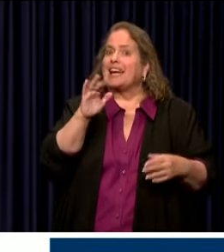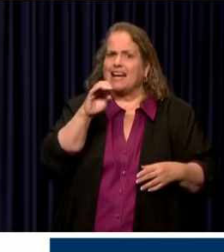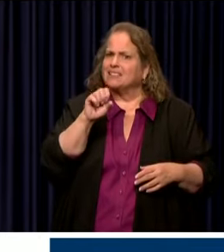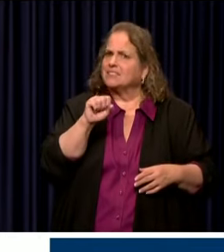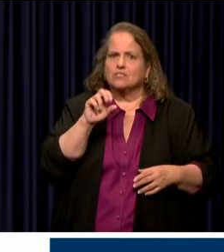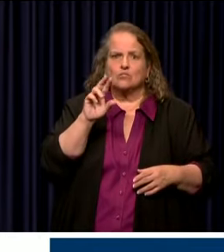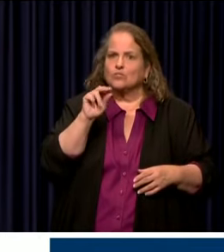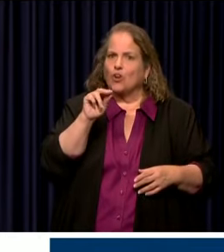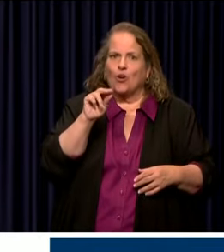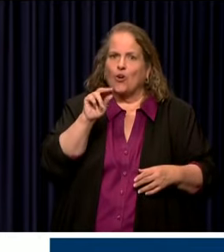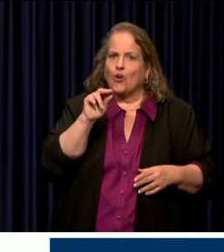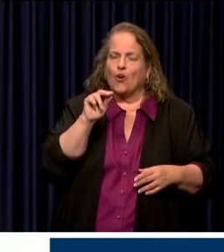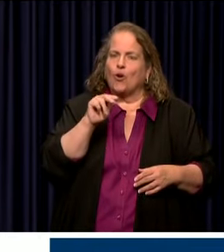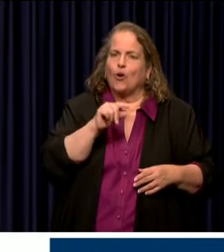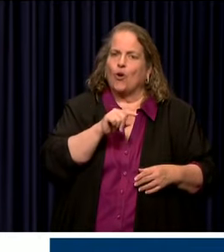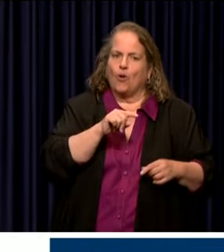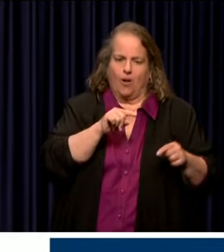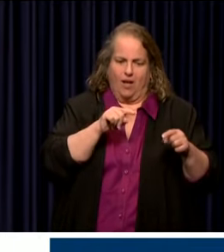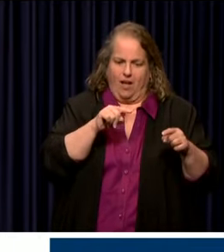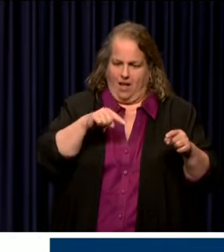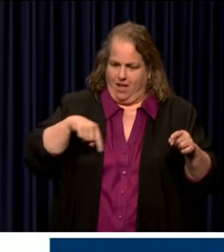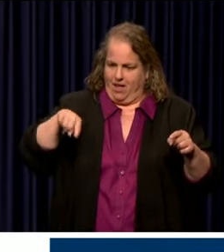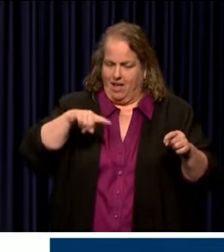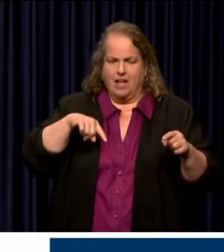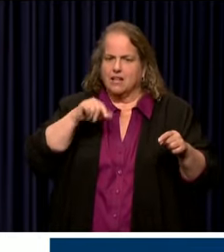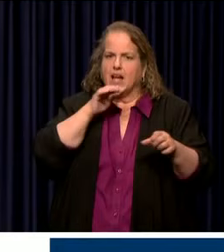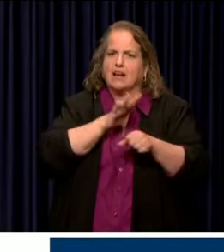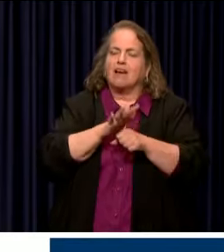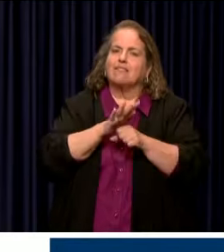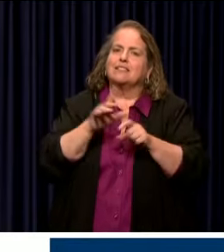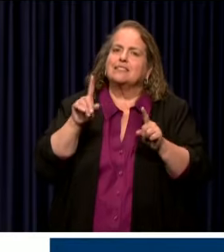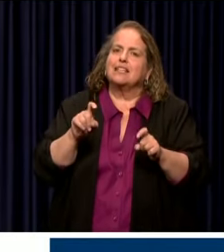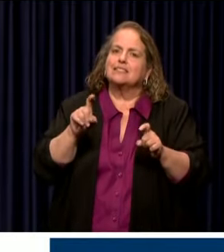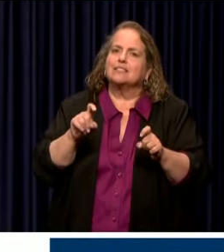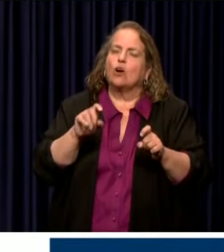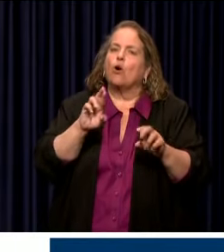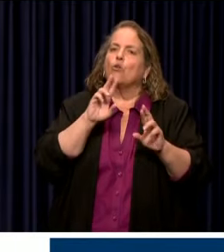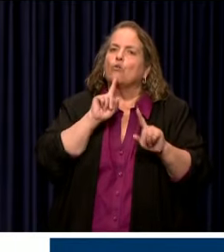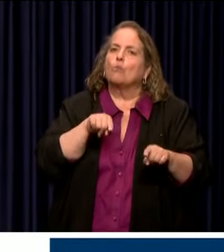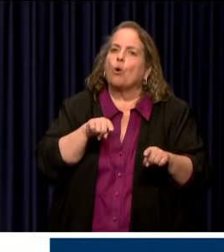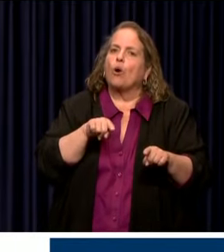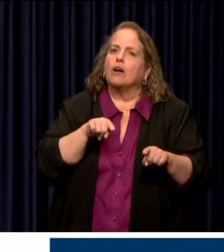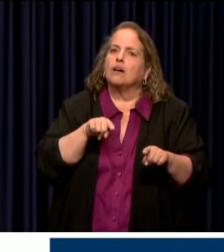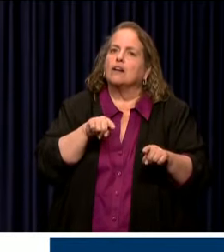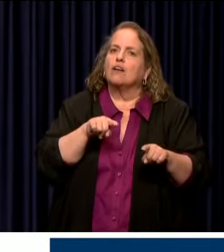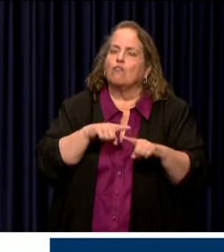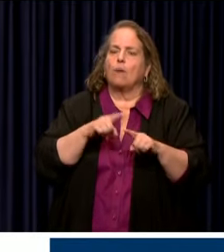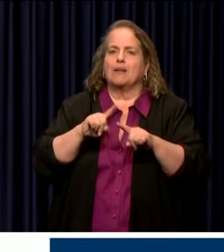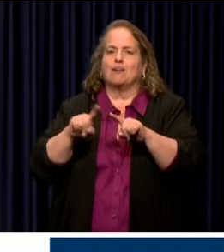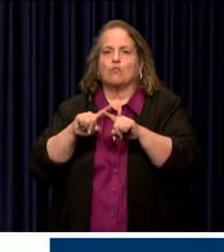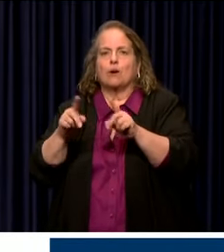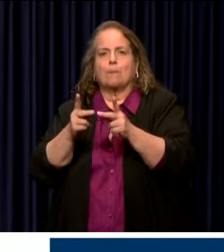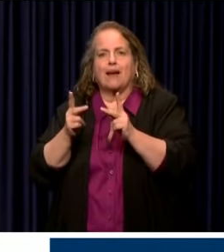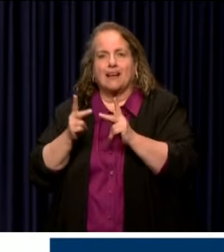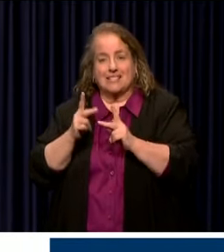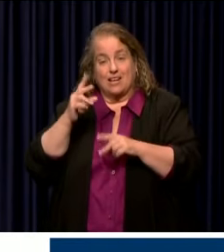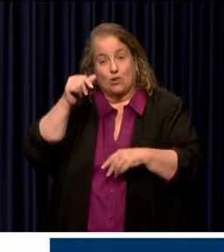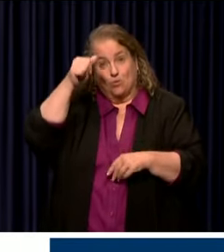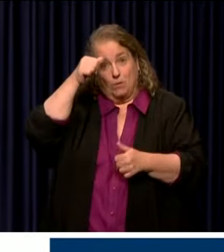ARE THERE POTENTIALLY LONG TERRY HEALTH EFFECTS OF THIS VIRUS? AND COULD YOU TALK ABOUT YOUR